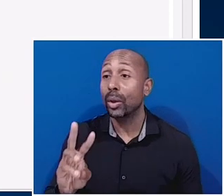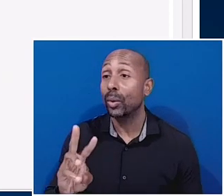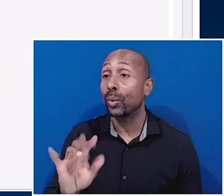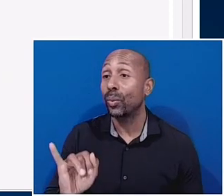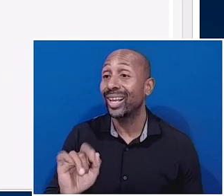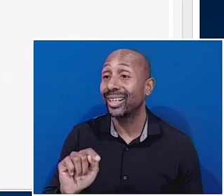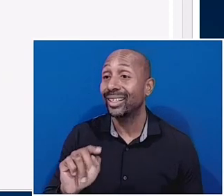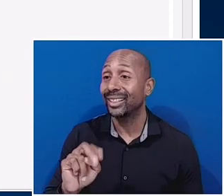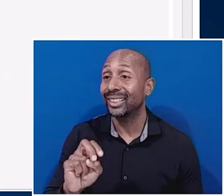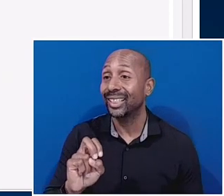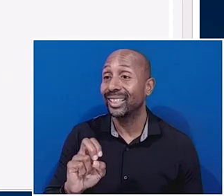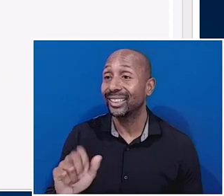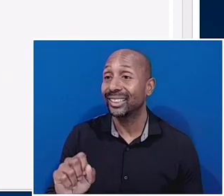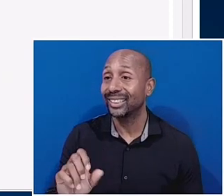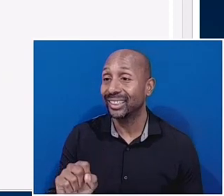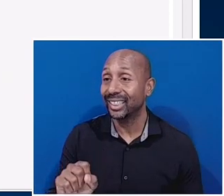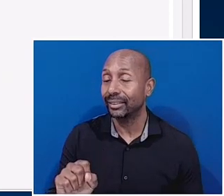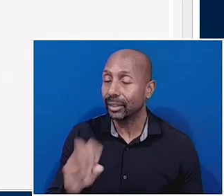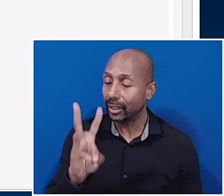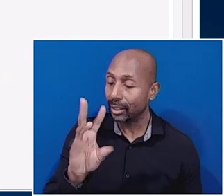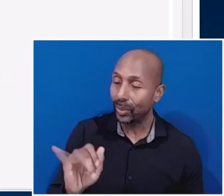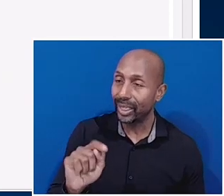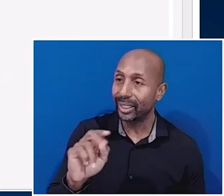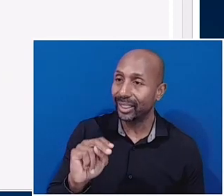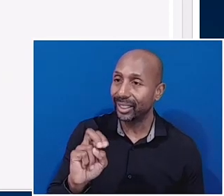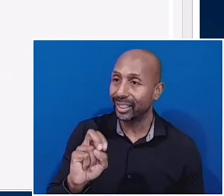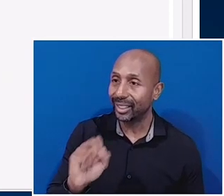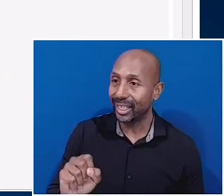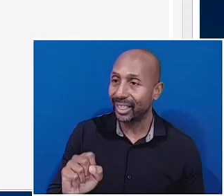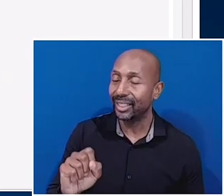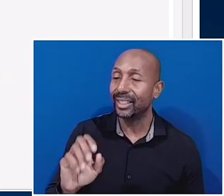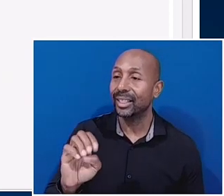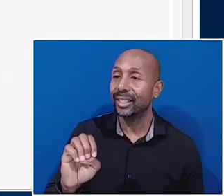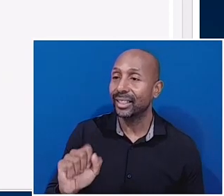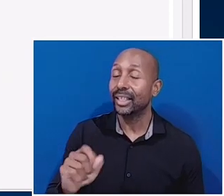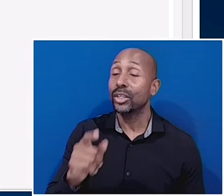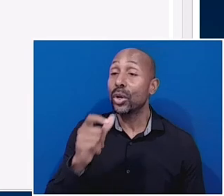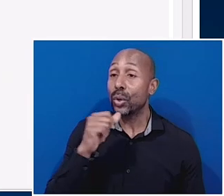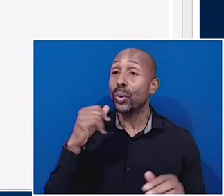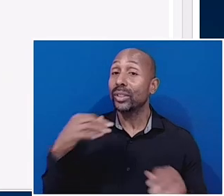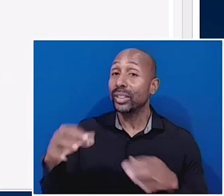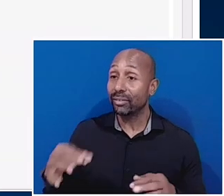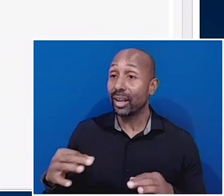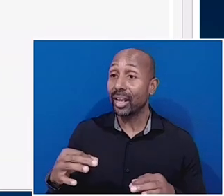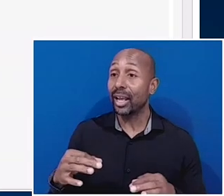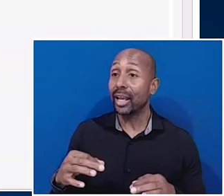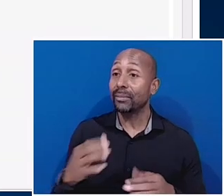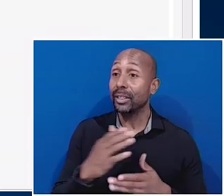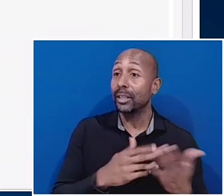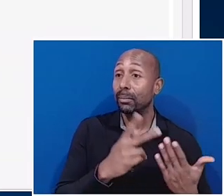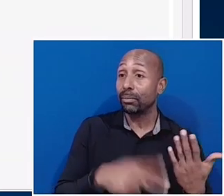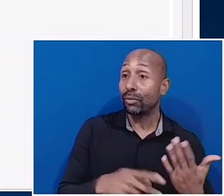the practice by some programs of attempting to manipulate their NCLEX pass